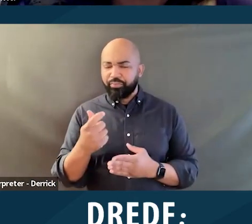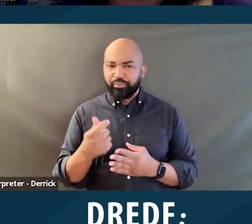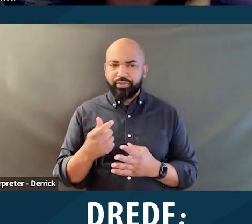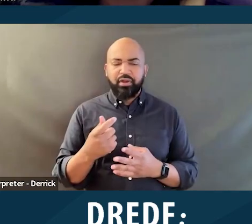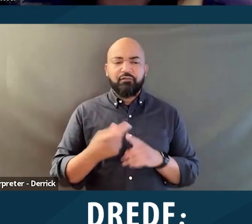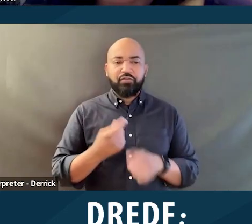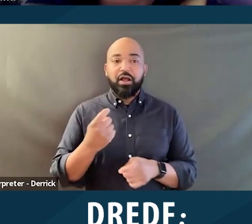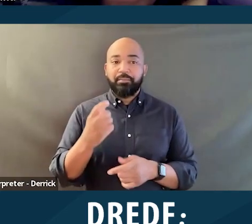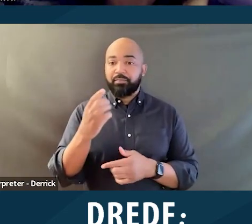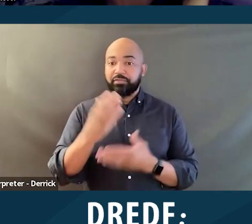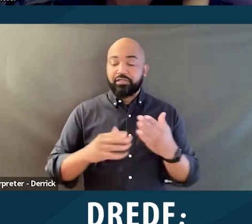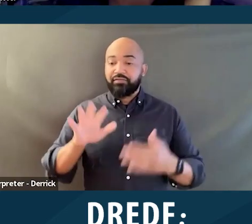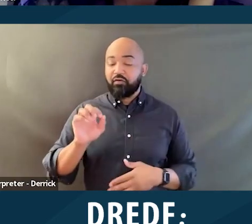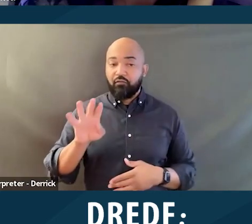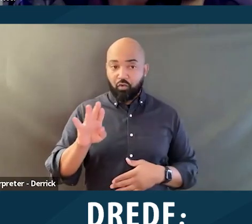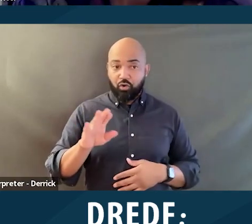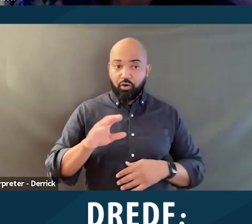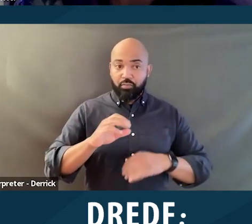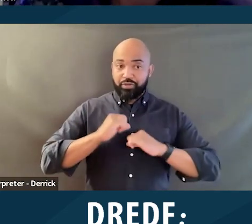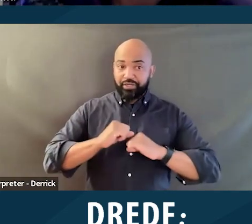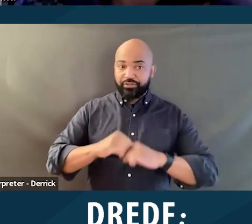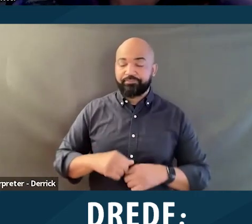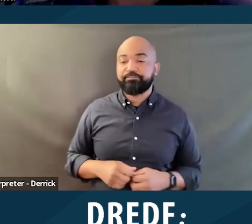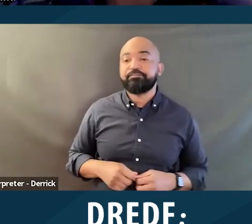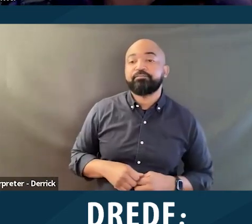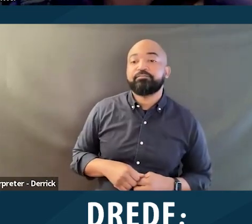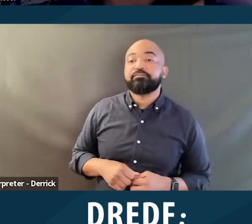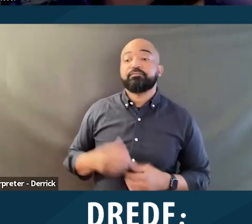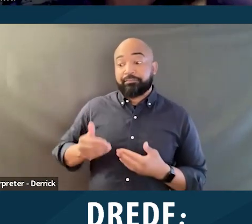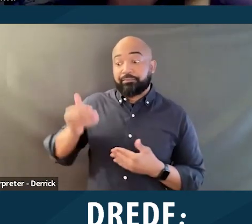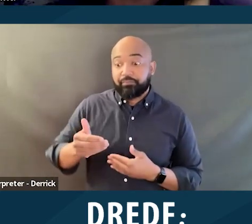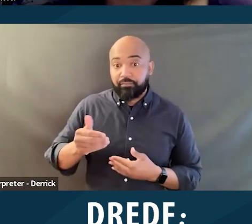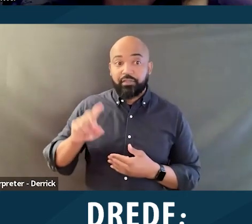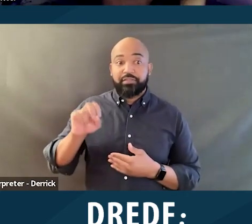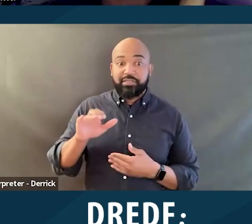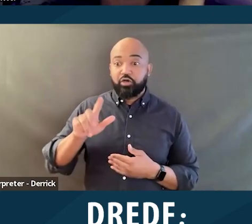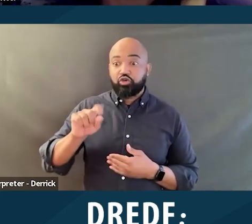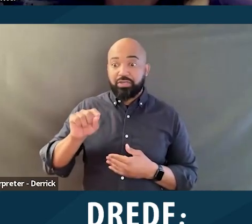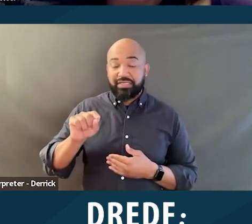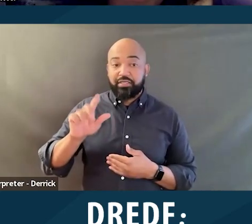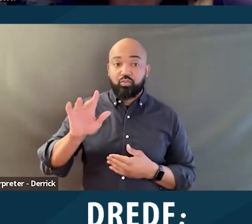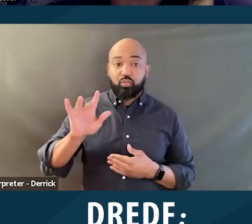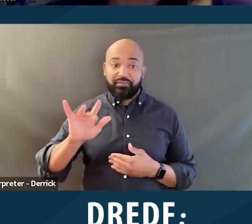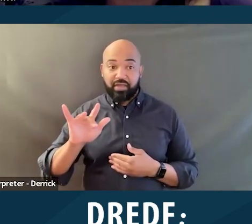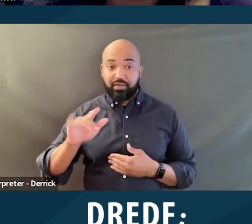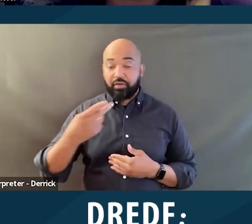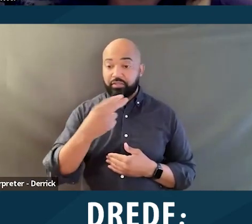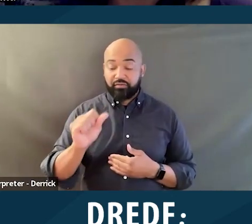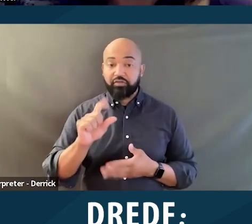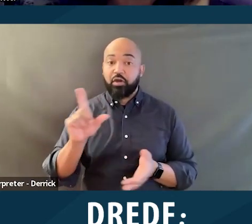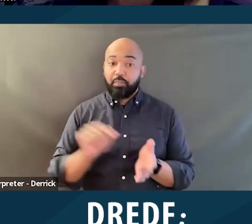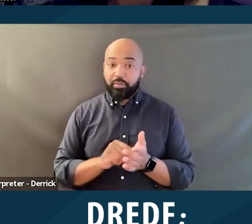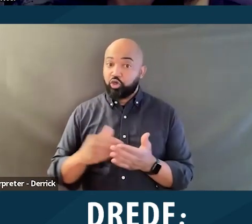said that gender dysphoria should be excluded from any possible protection by Section 504.